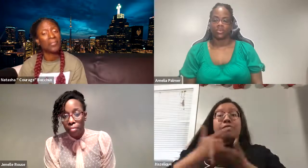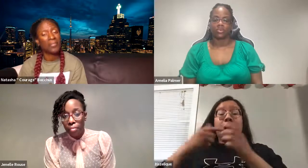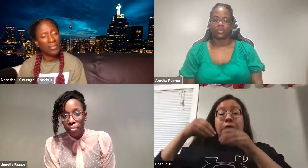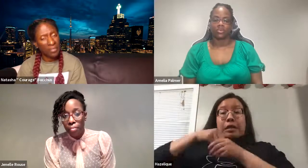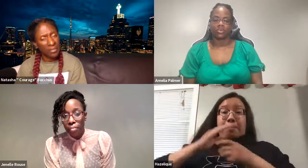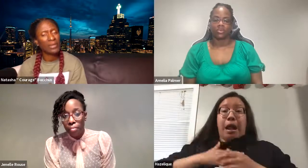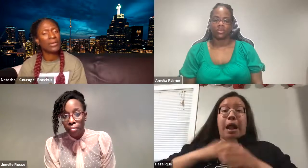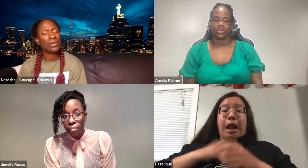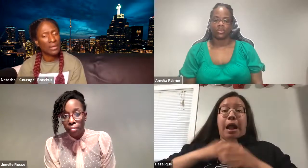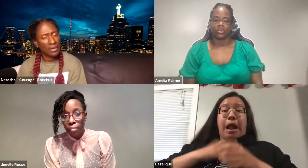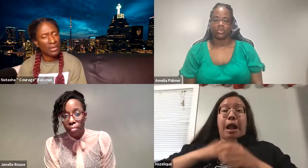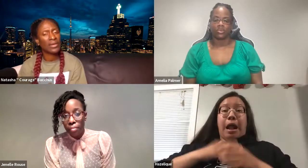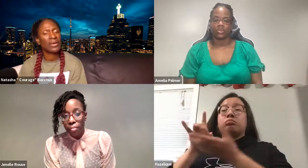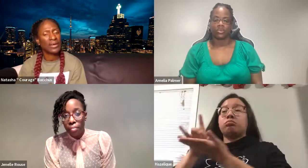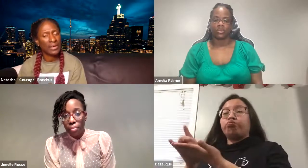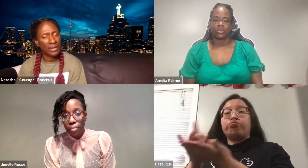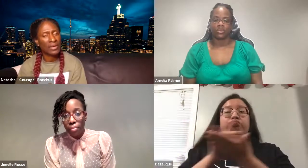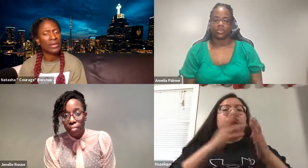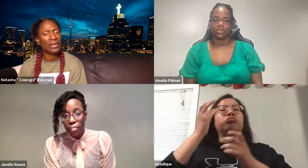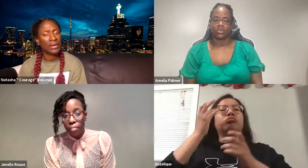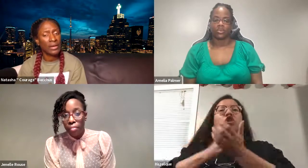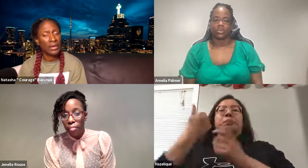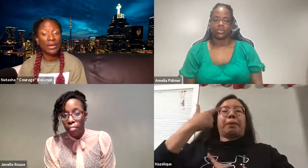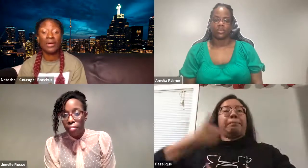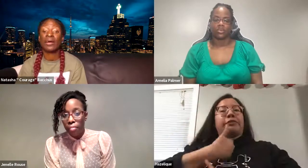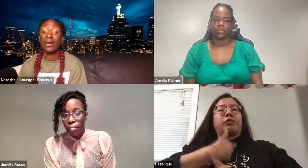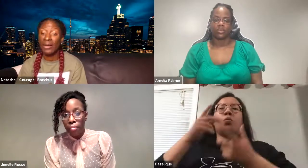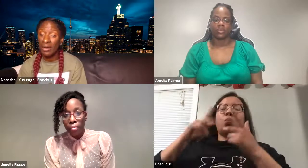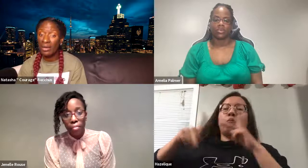and our relationship with turtle island. in my language we are able to express ourselves